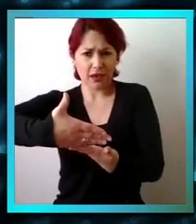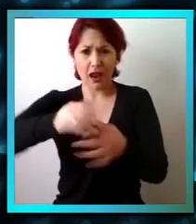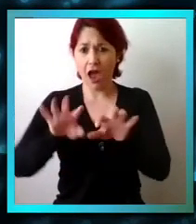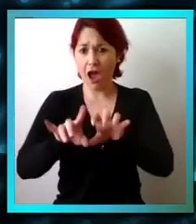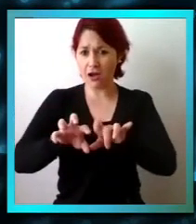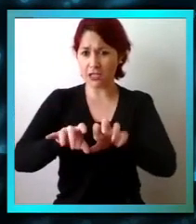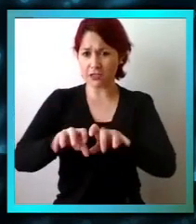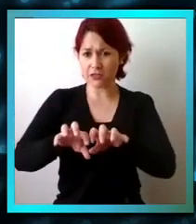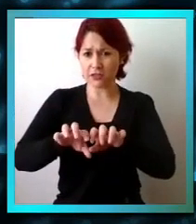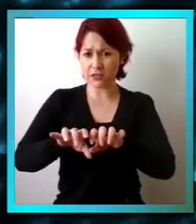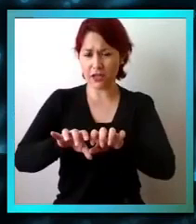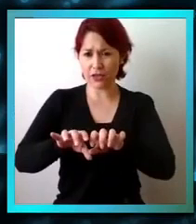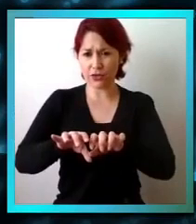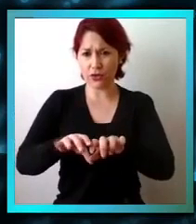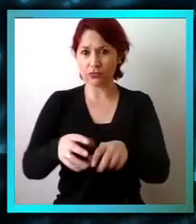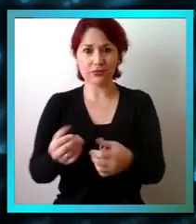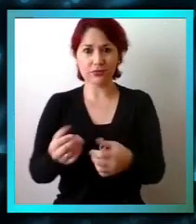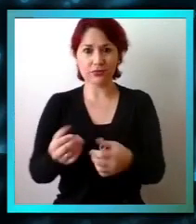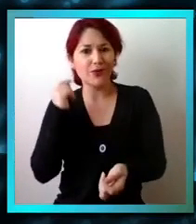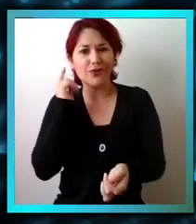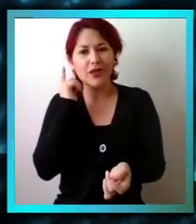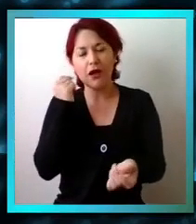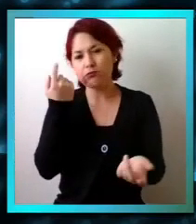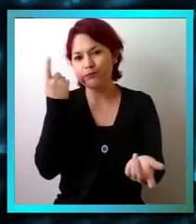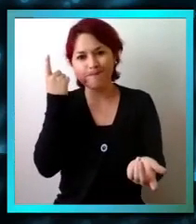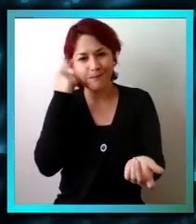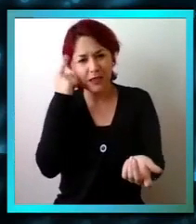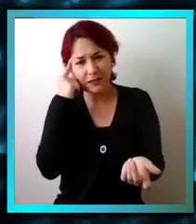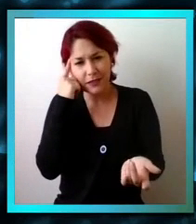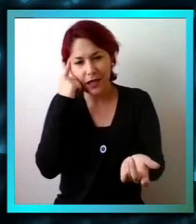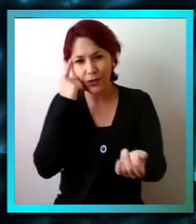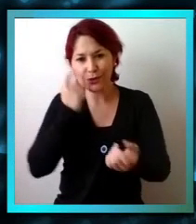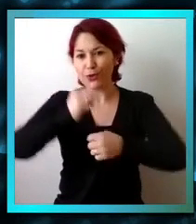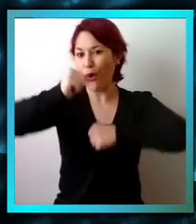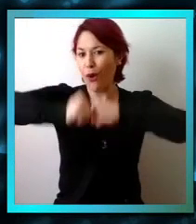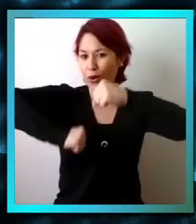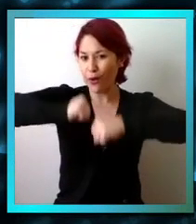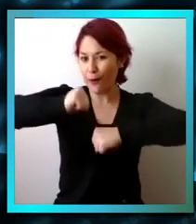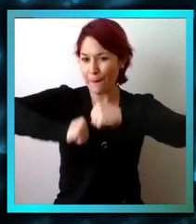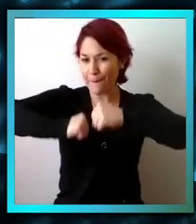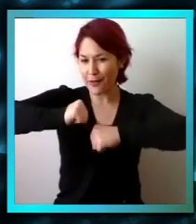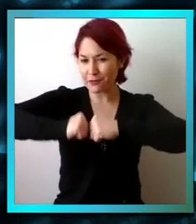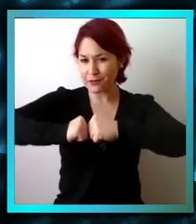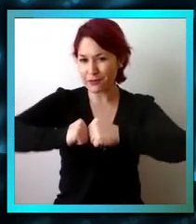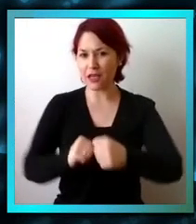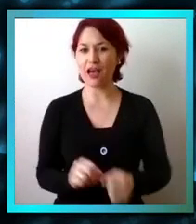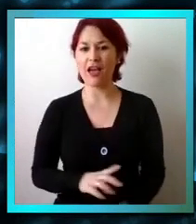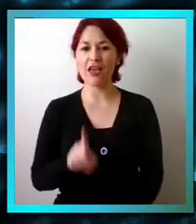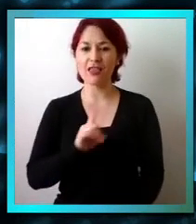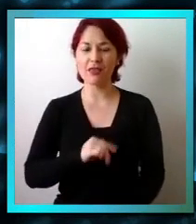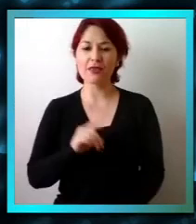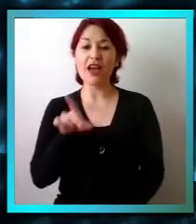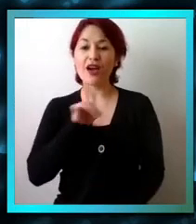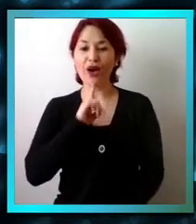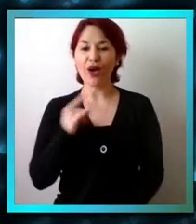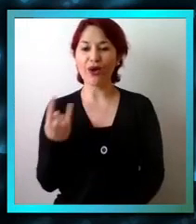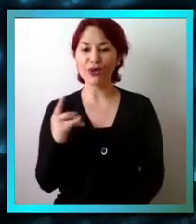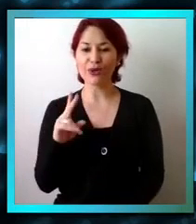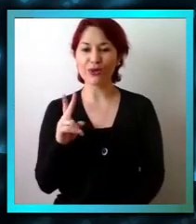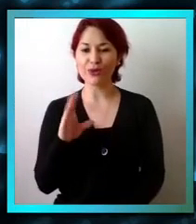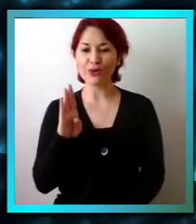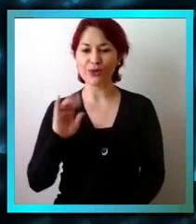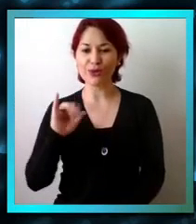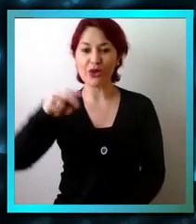system and uh honestly speaking i don't know how to hack it uh so if you compare this uh immunity